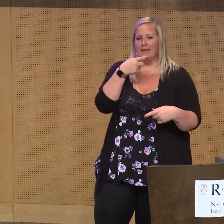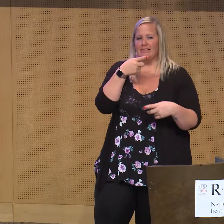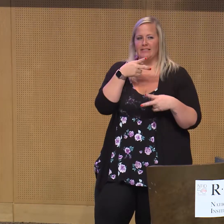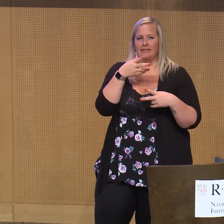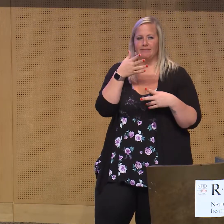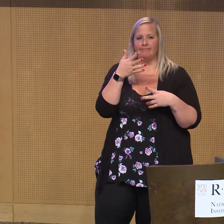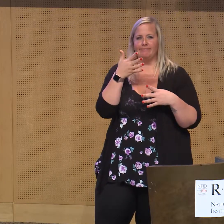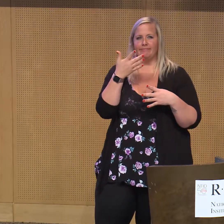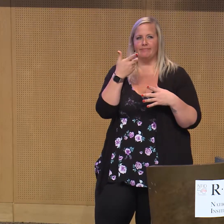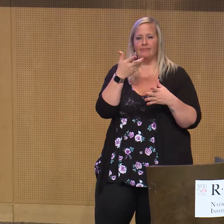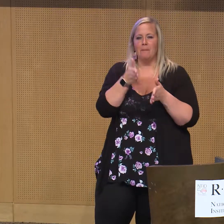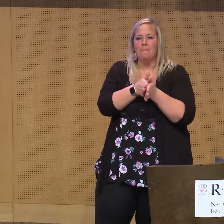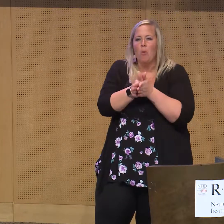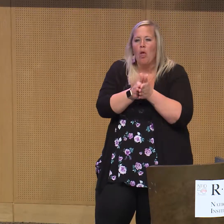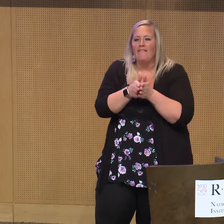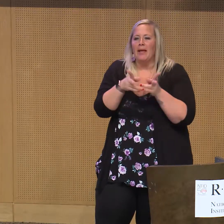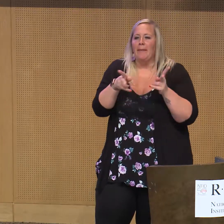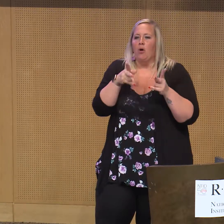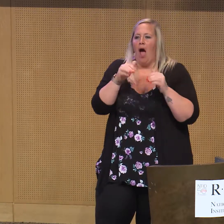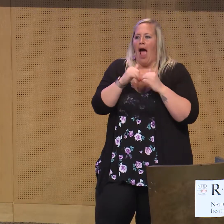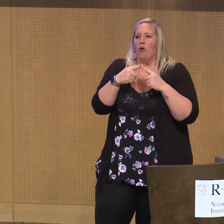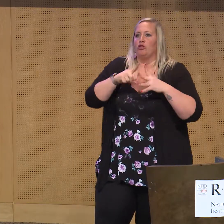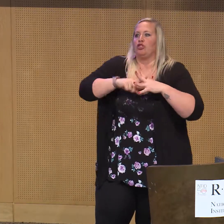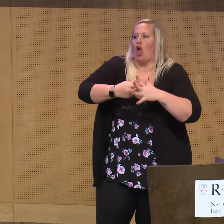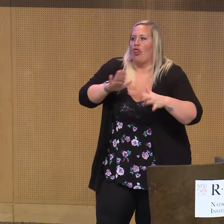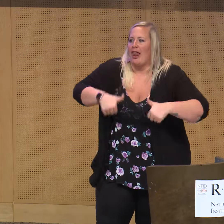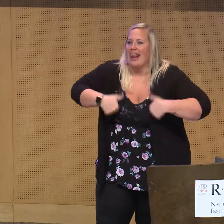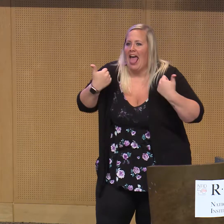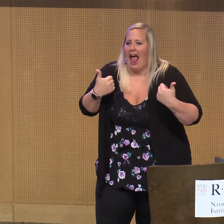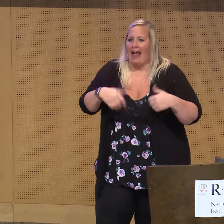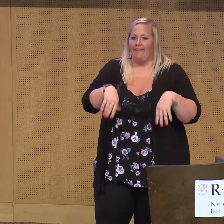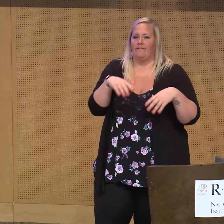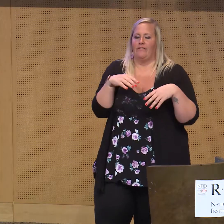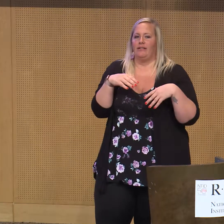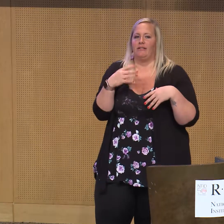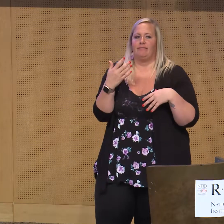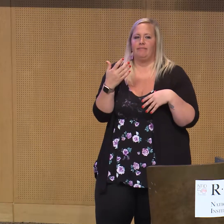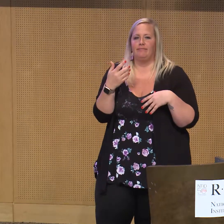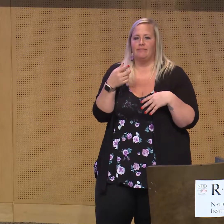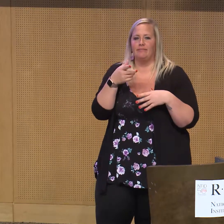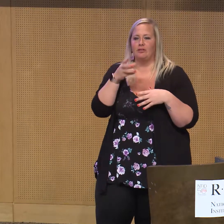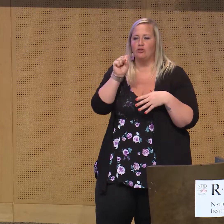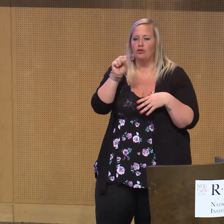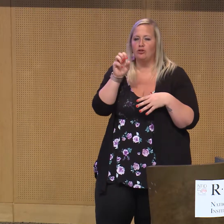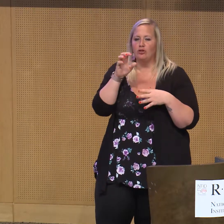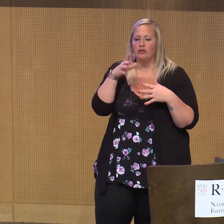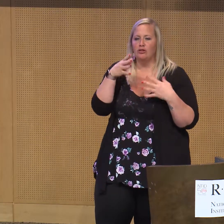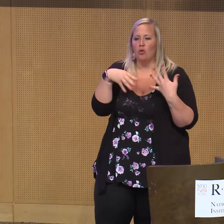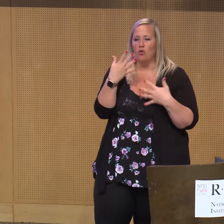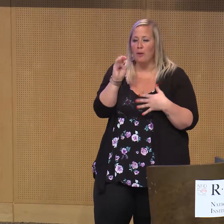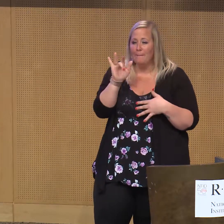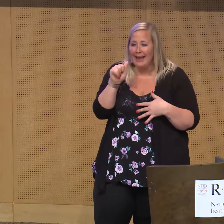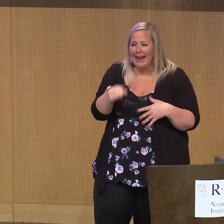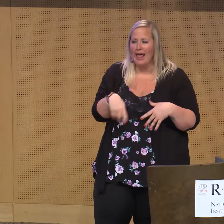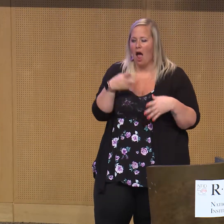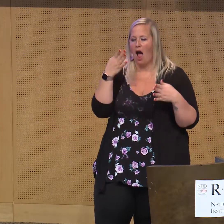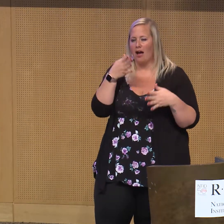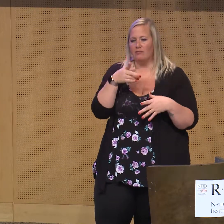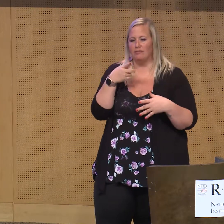He's an inspirational speaker. He's a famous motivational speaker, people starting late in life